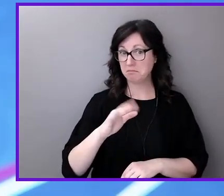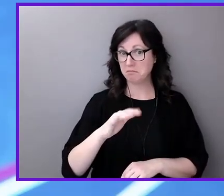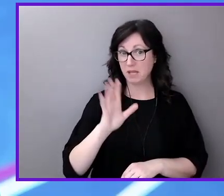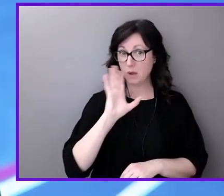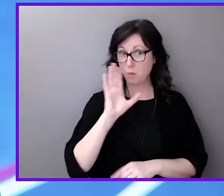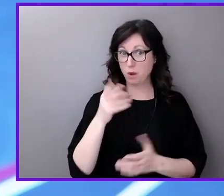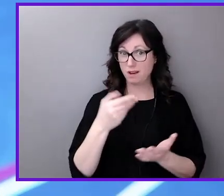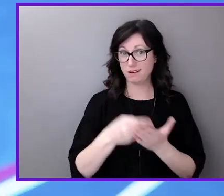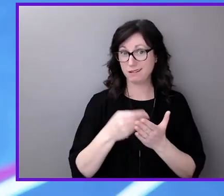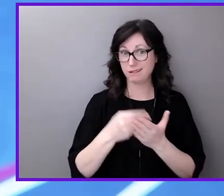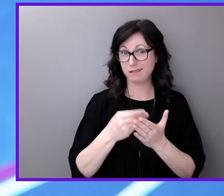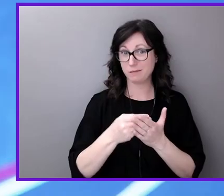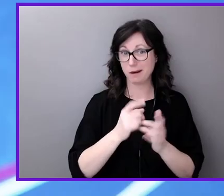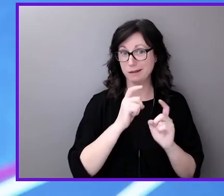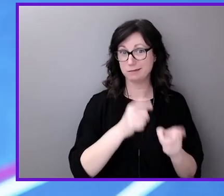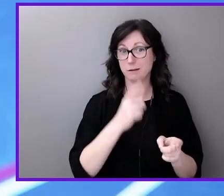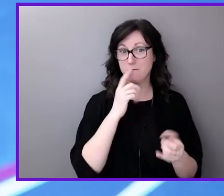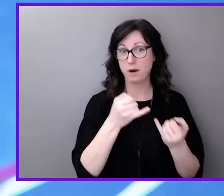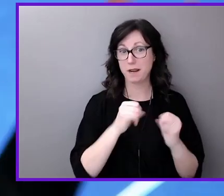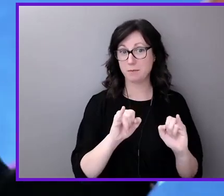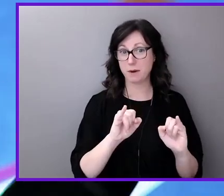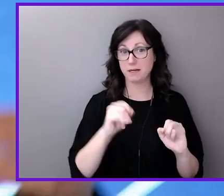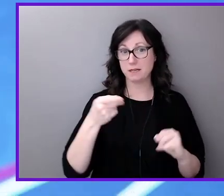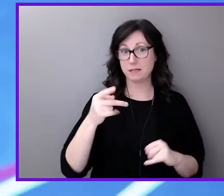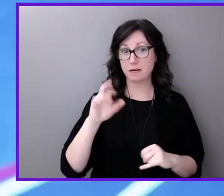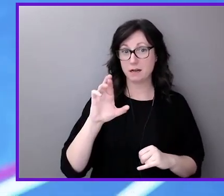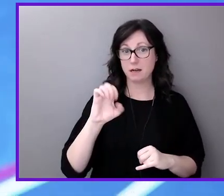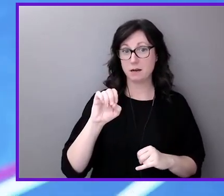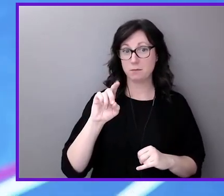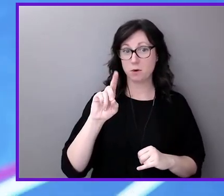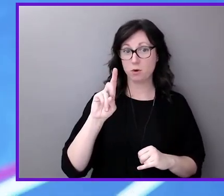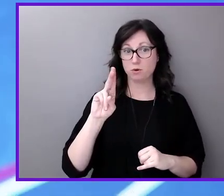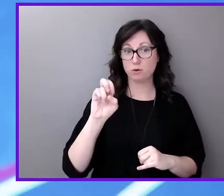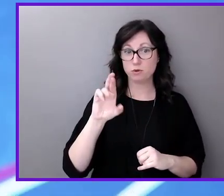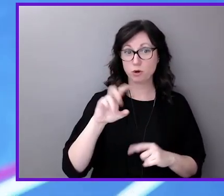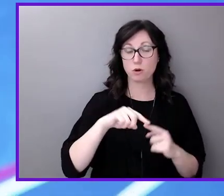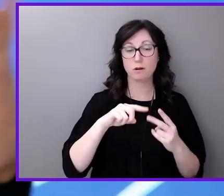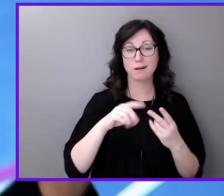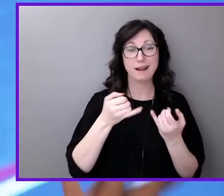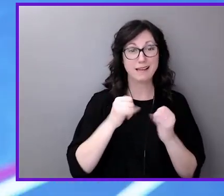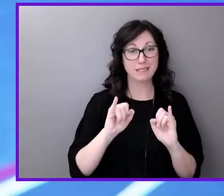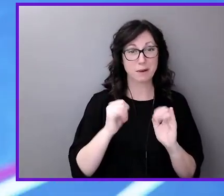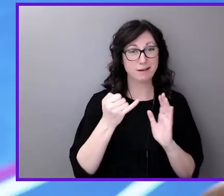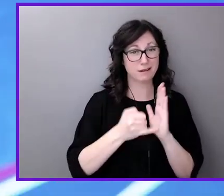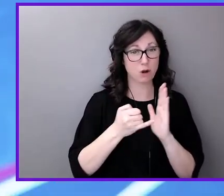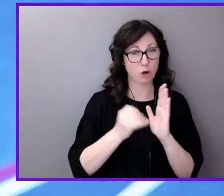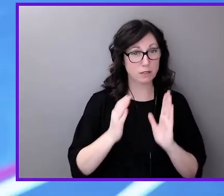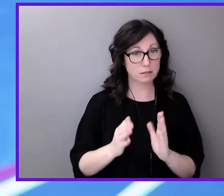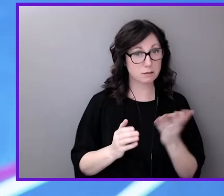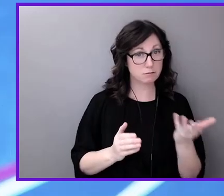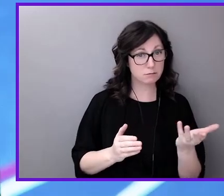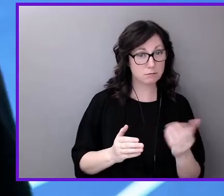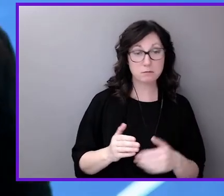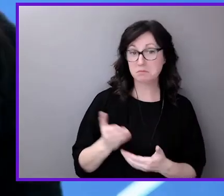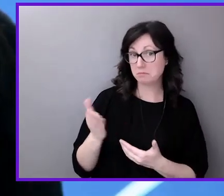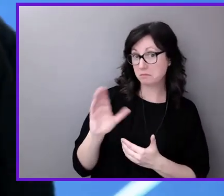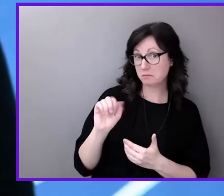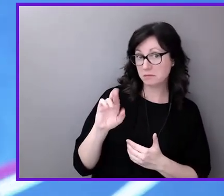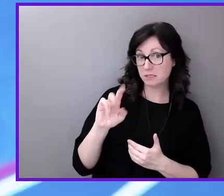to independent producers and independent artists? So, I’m going to pass the question to Carolyn to start.